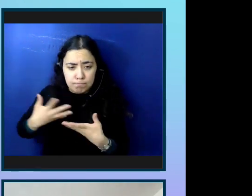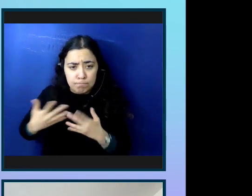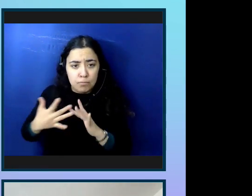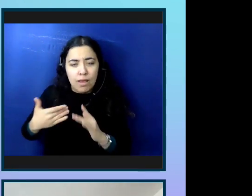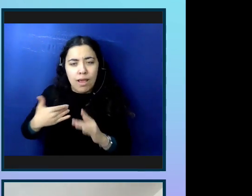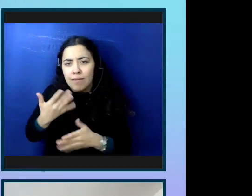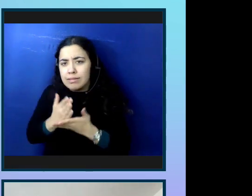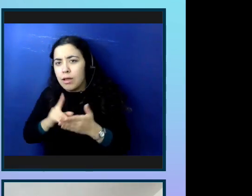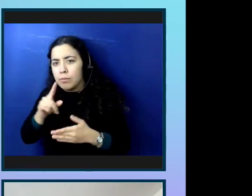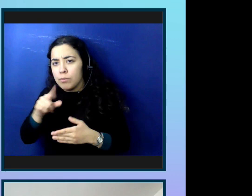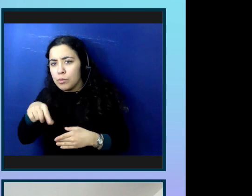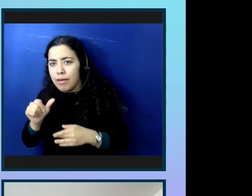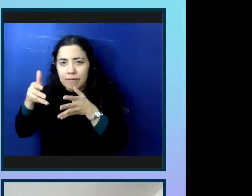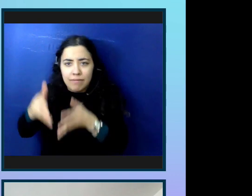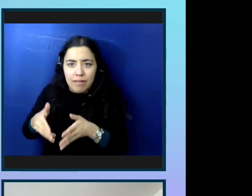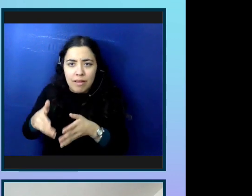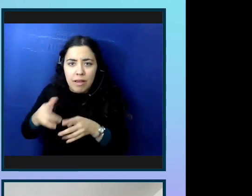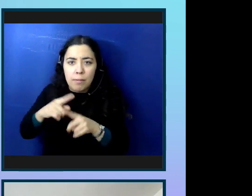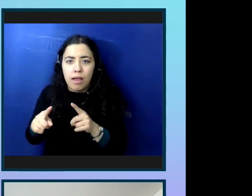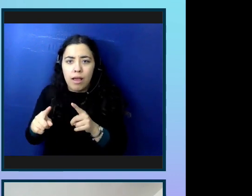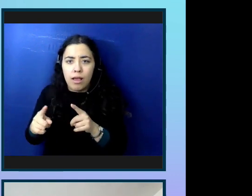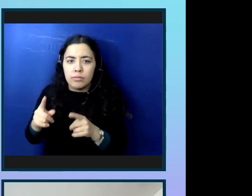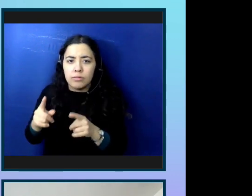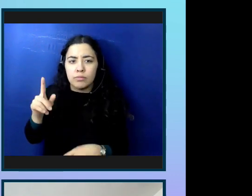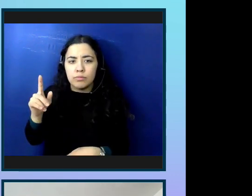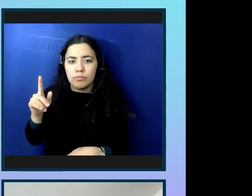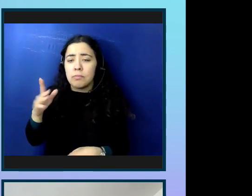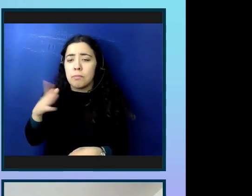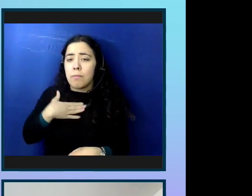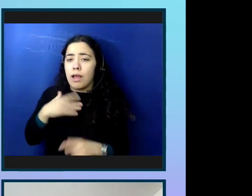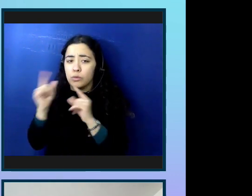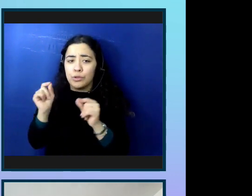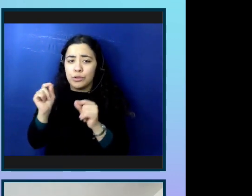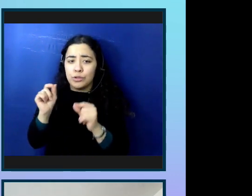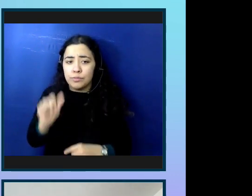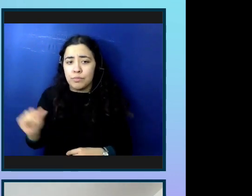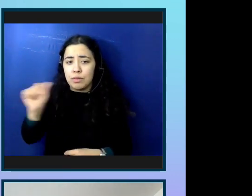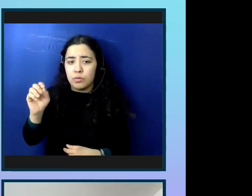but feel free to tweet me at Tolu_xyz, and I'd be more than happy to kind of chat with you and answer any questions